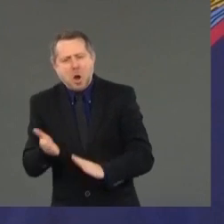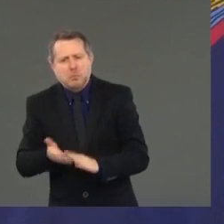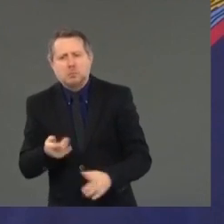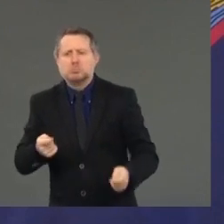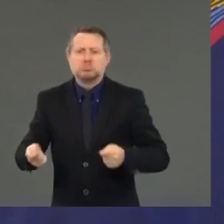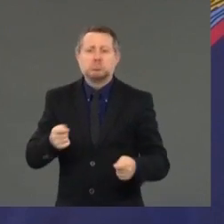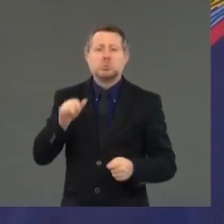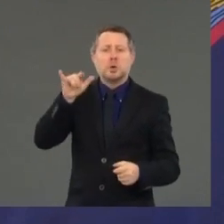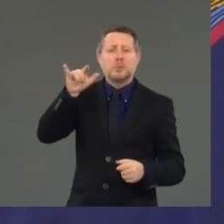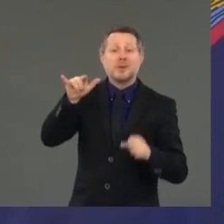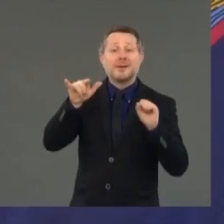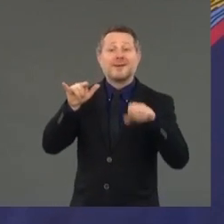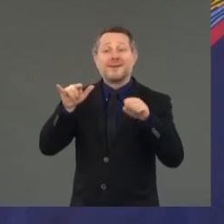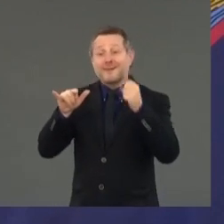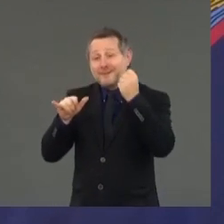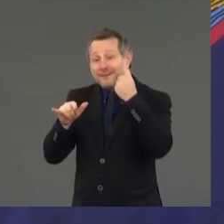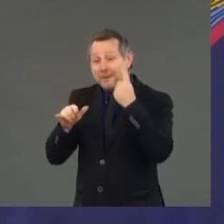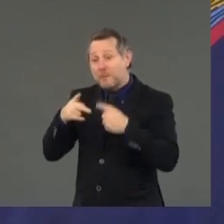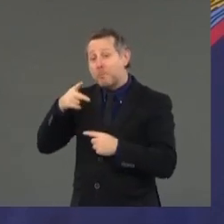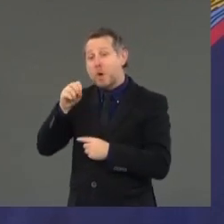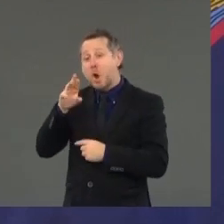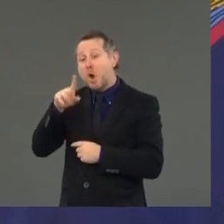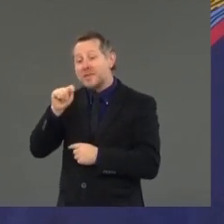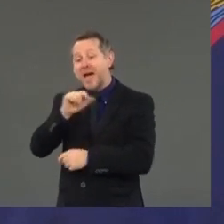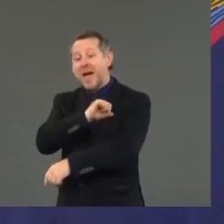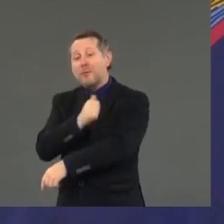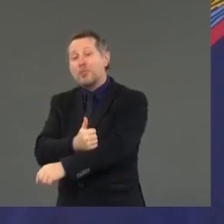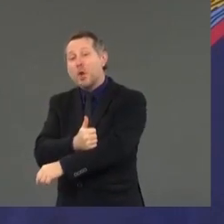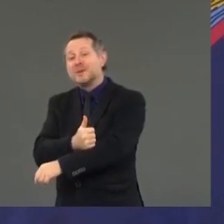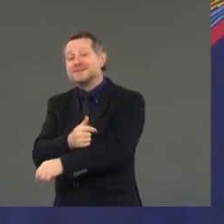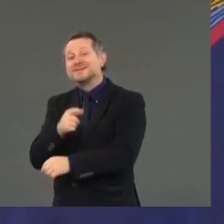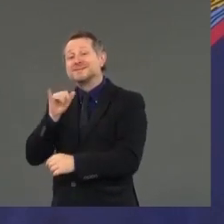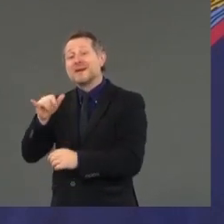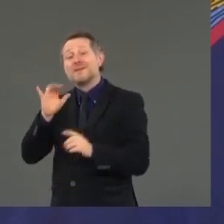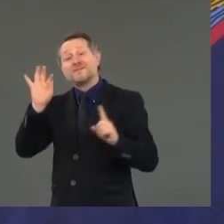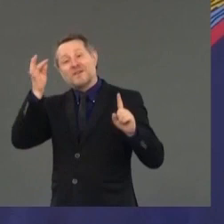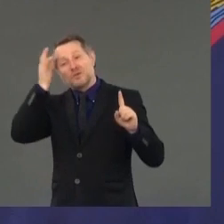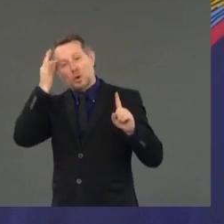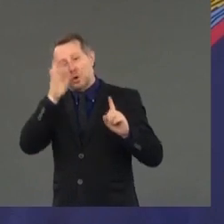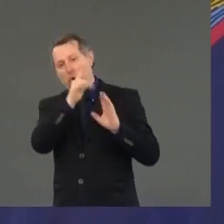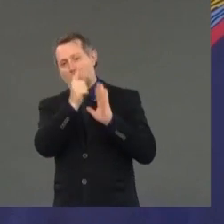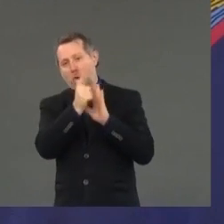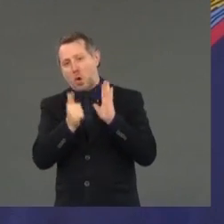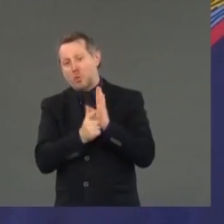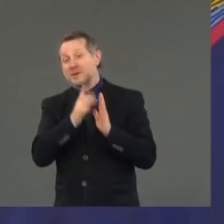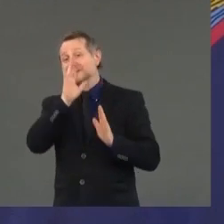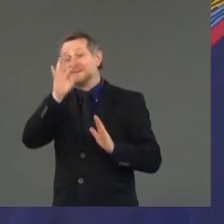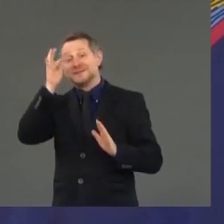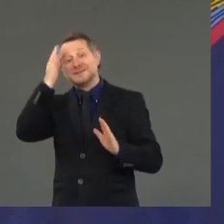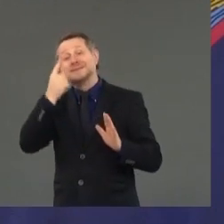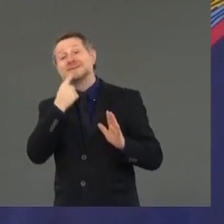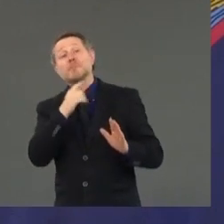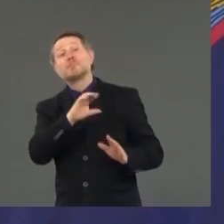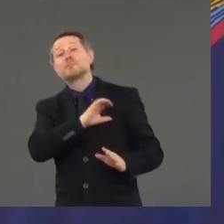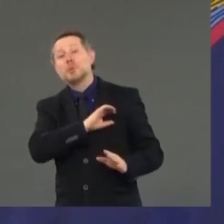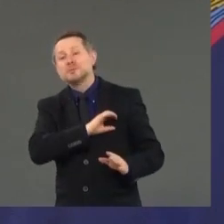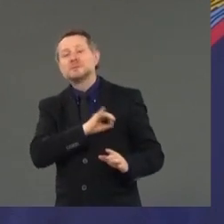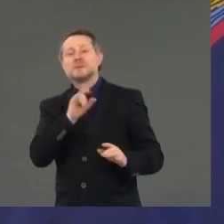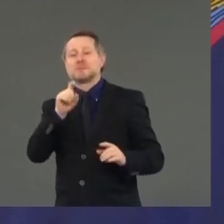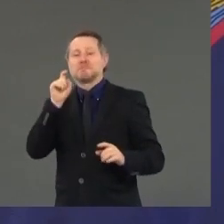WE ADMINISTRATIVELY OPERATE THE AIRPORTS FOR THE PORT AUTHORITY BUT IT'S FEDERAL LAW AND FEDERAL